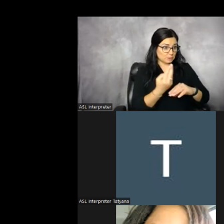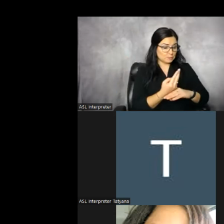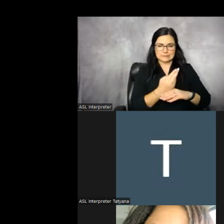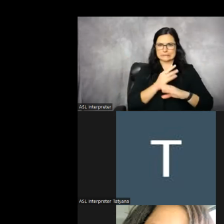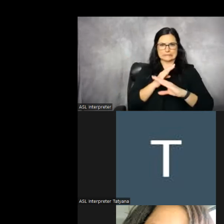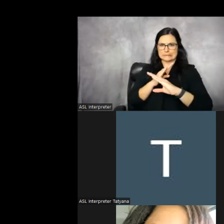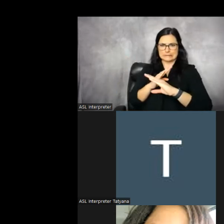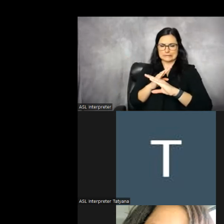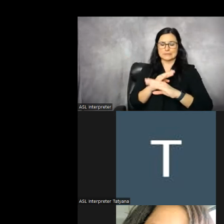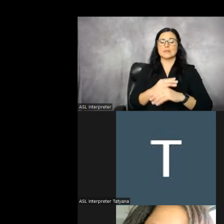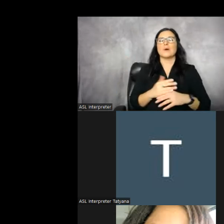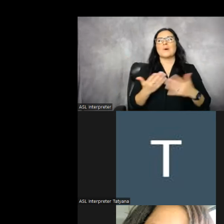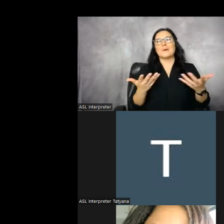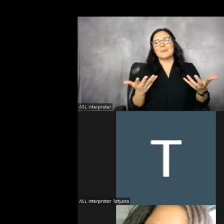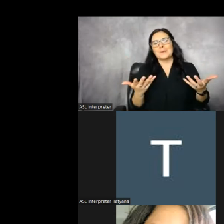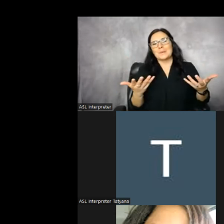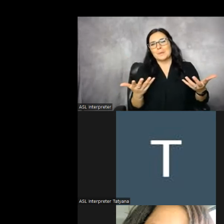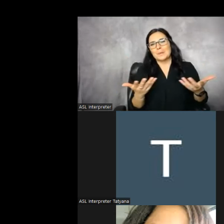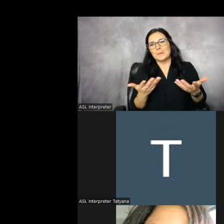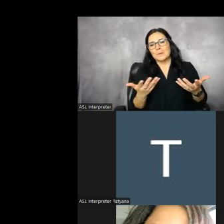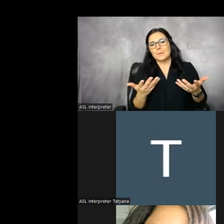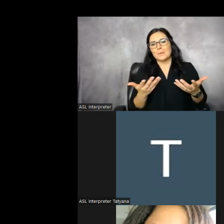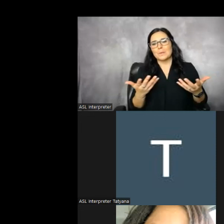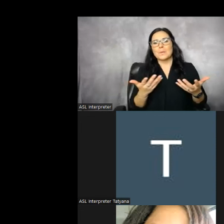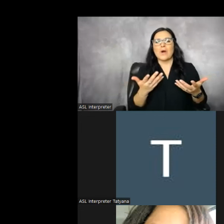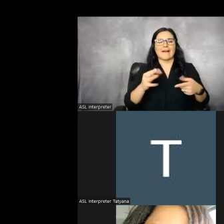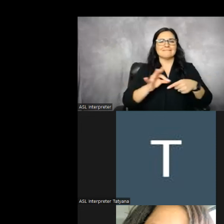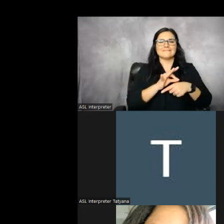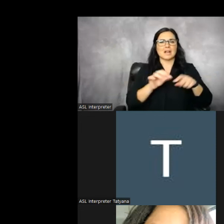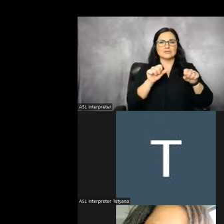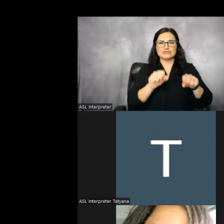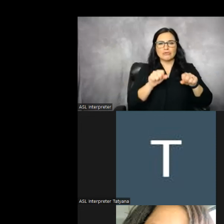at what are the functional accessibility implications.